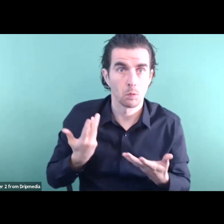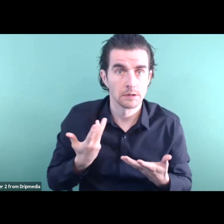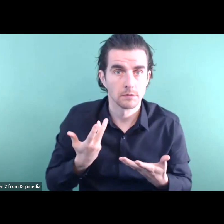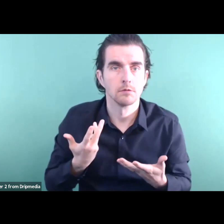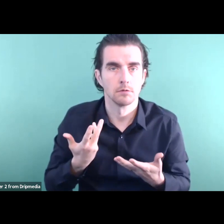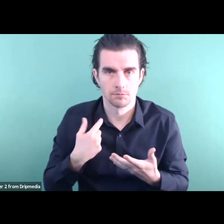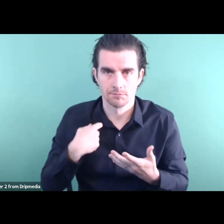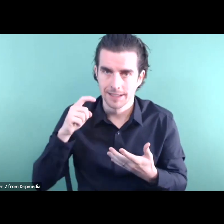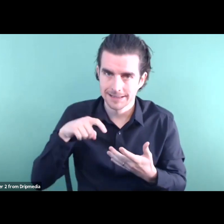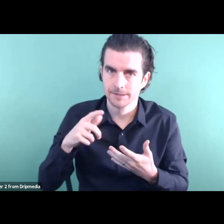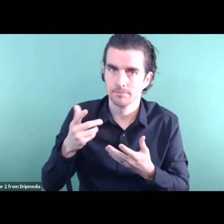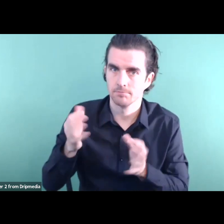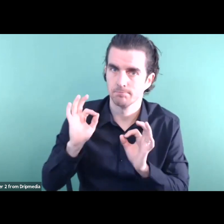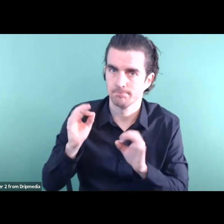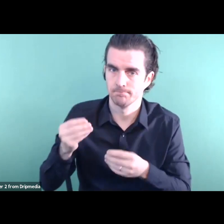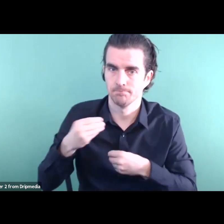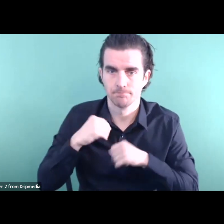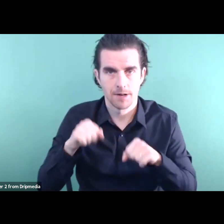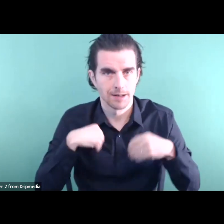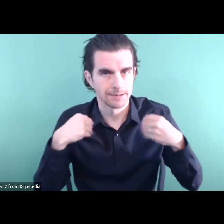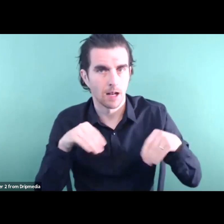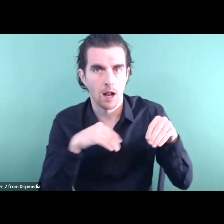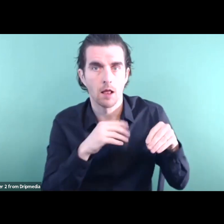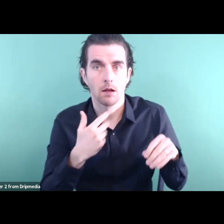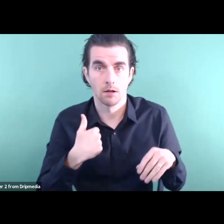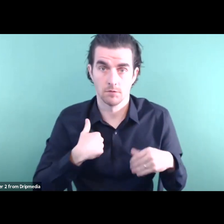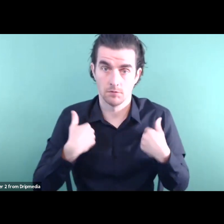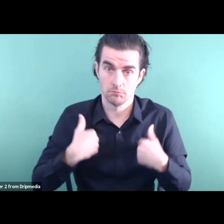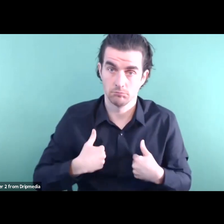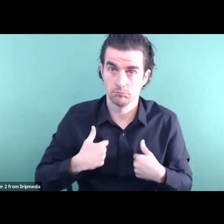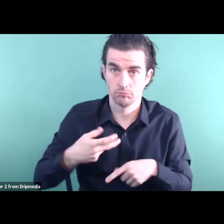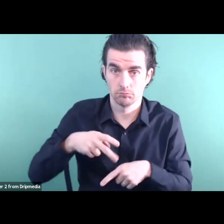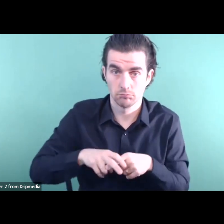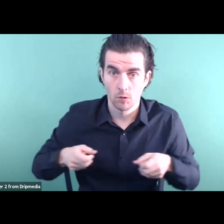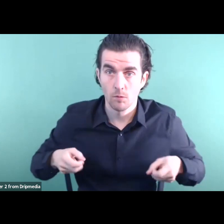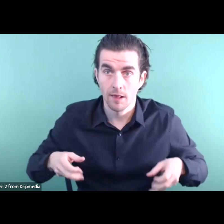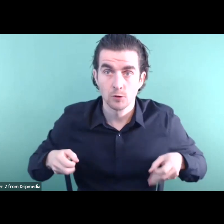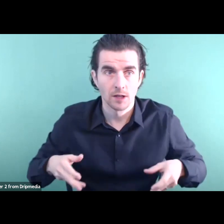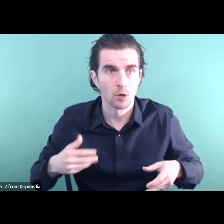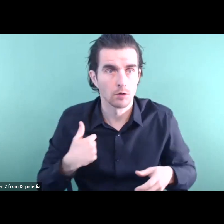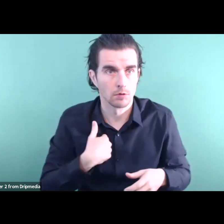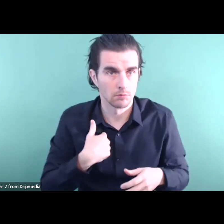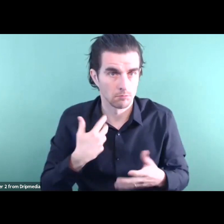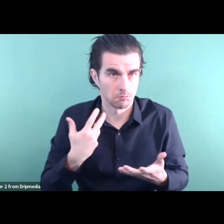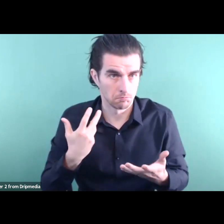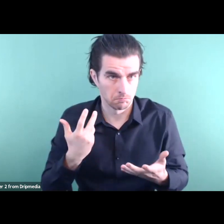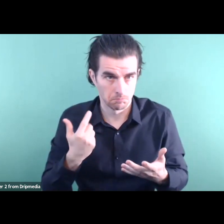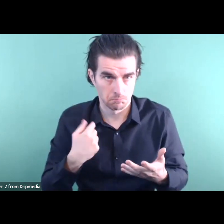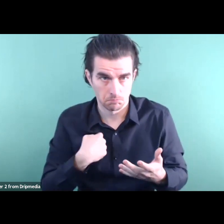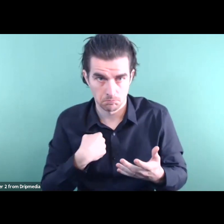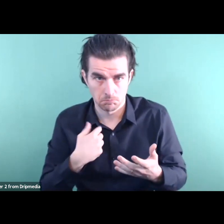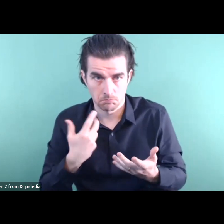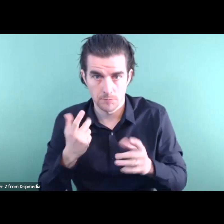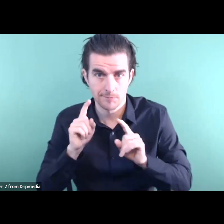the most of schemes that are promoting livelihood activities. They are also in terms of concession,